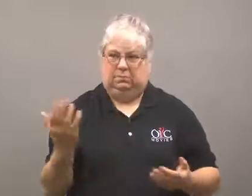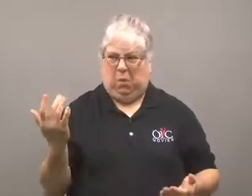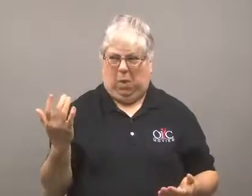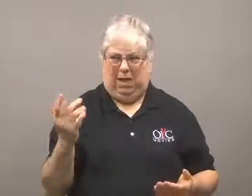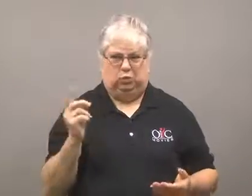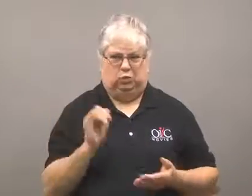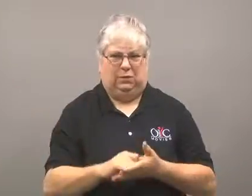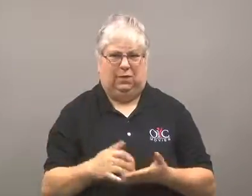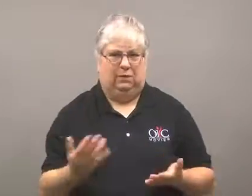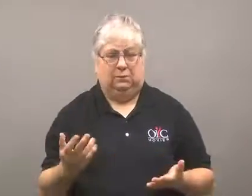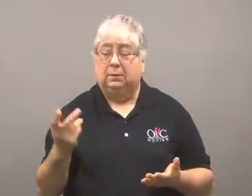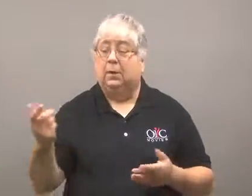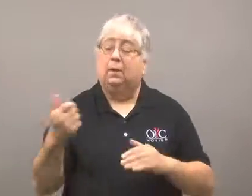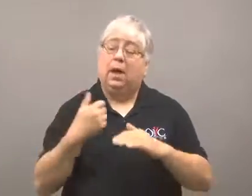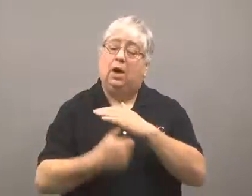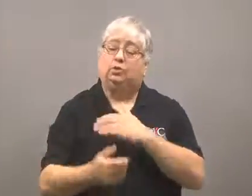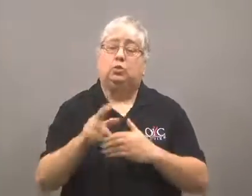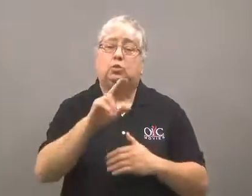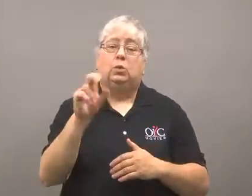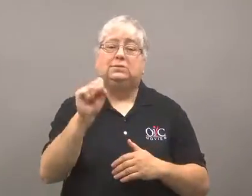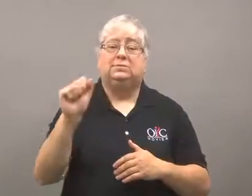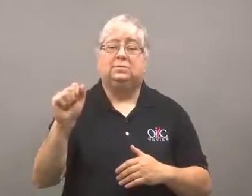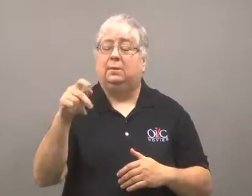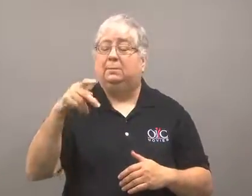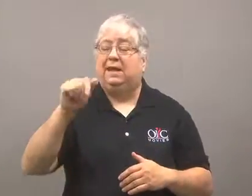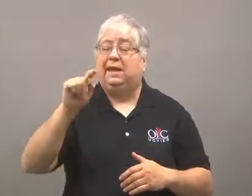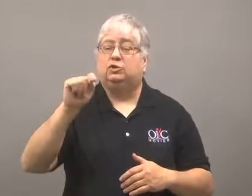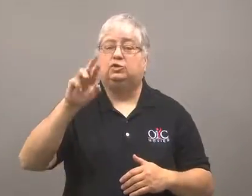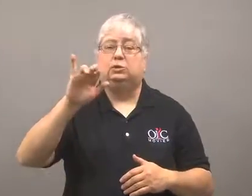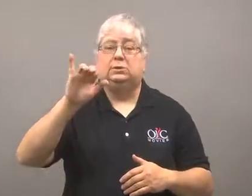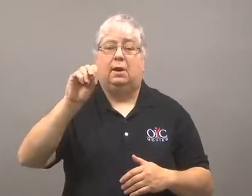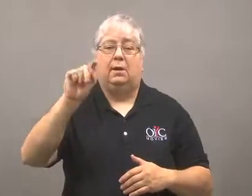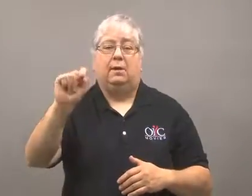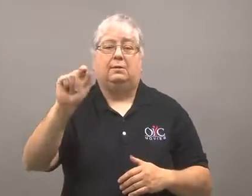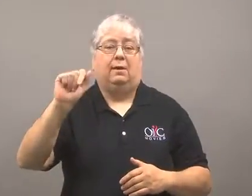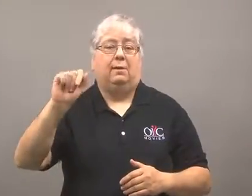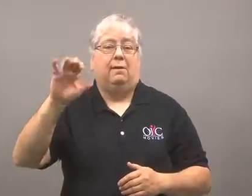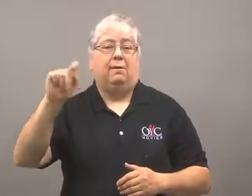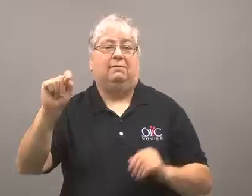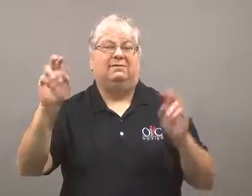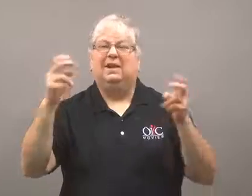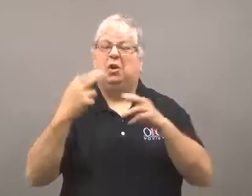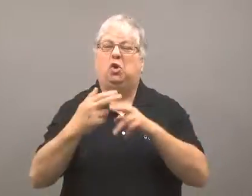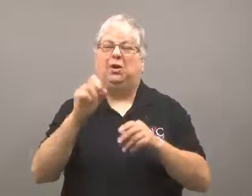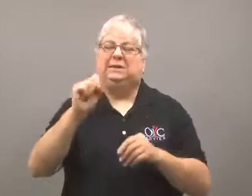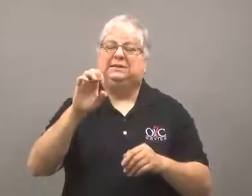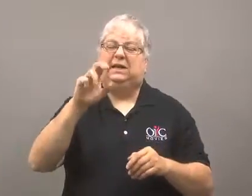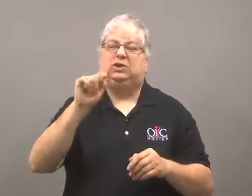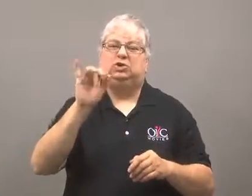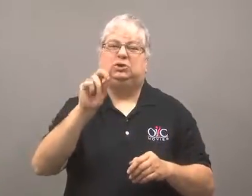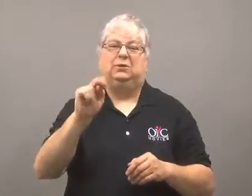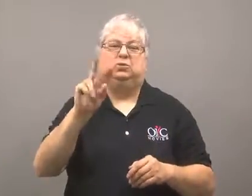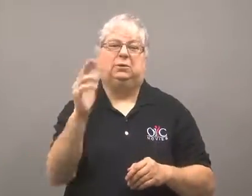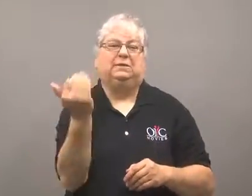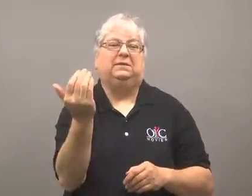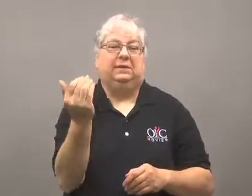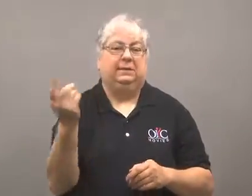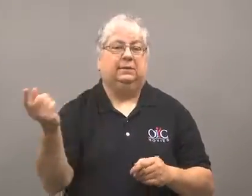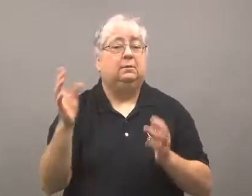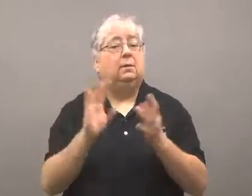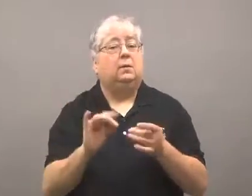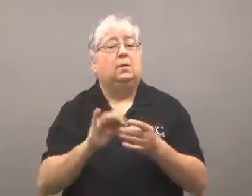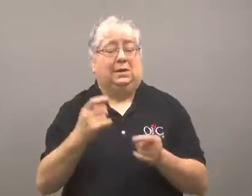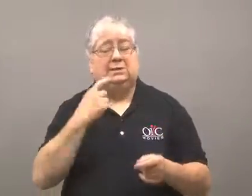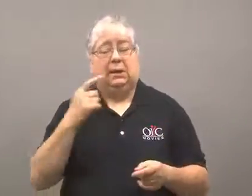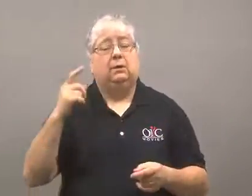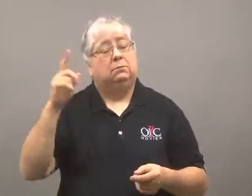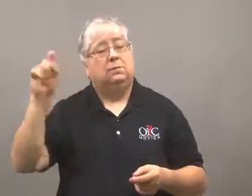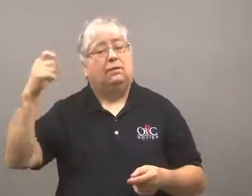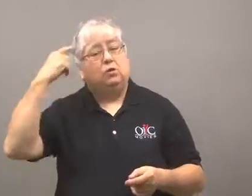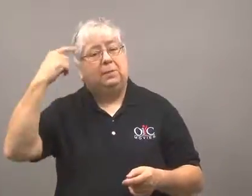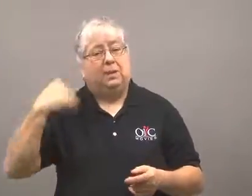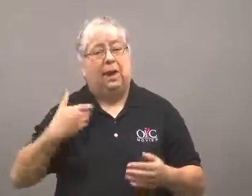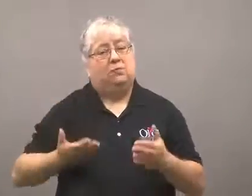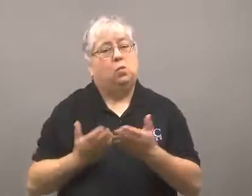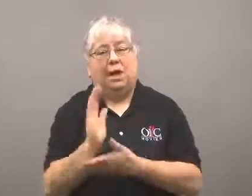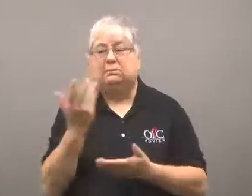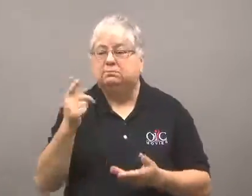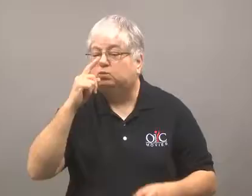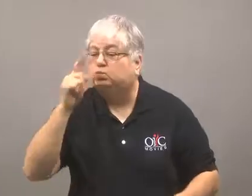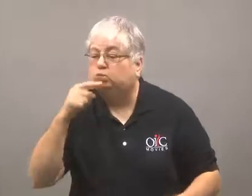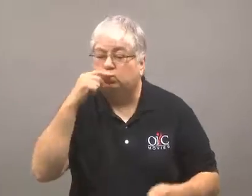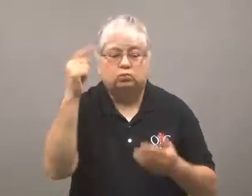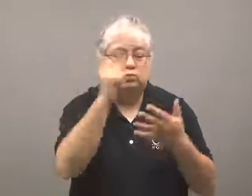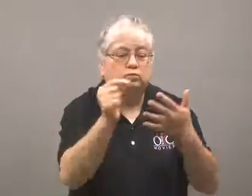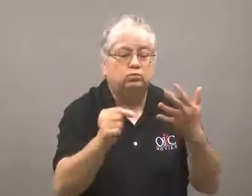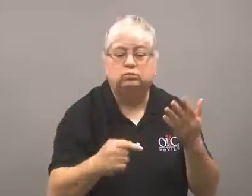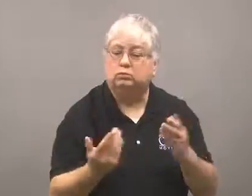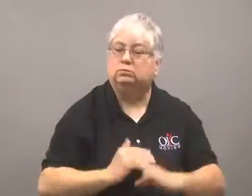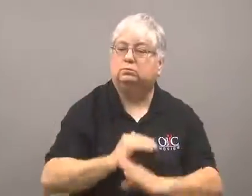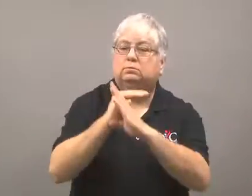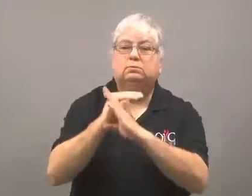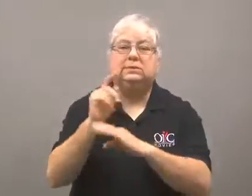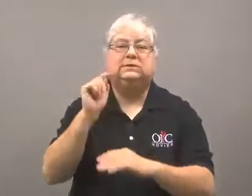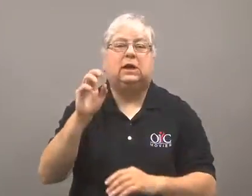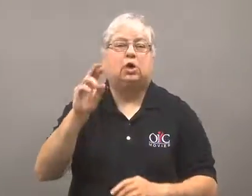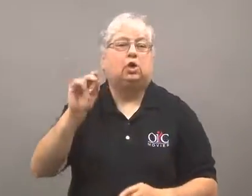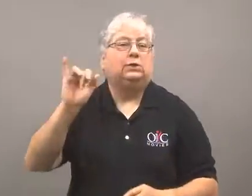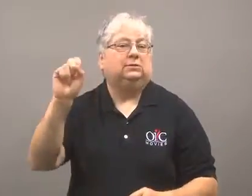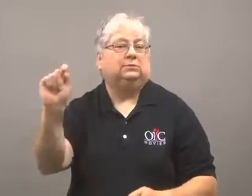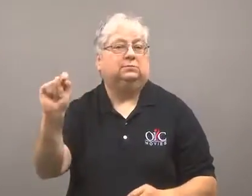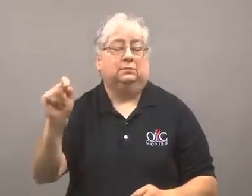The USA Patriot Act, or Section 215, says the government can spy on people to prevent terrorism.